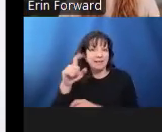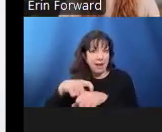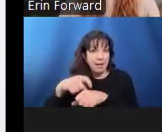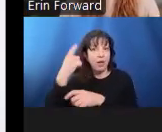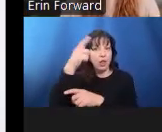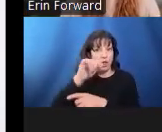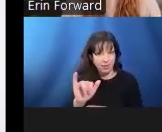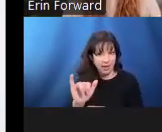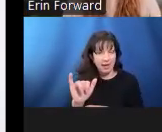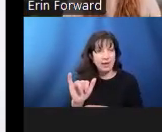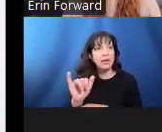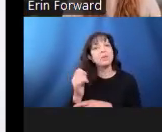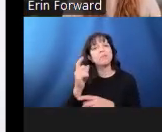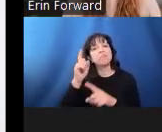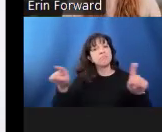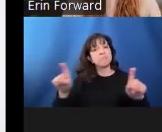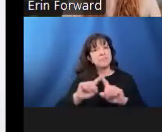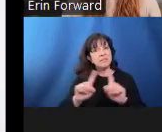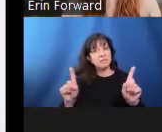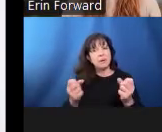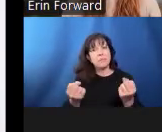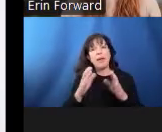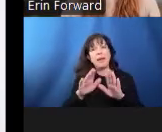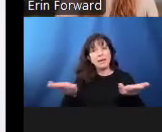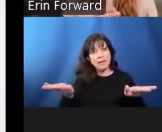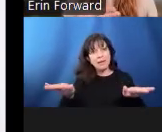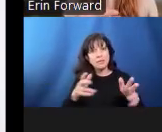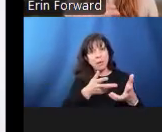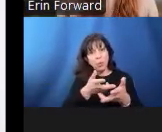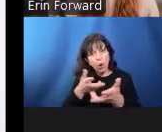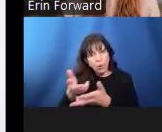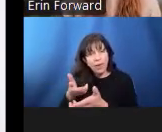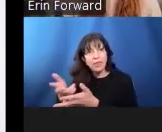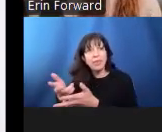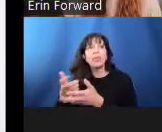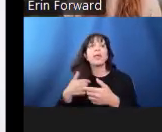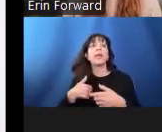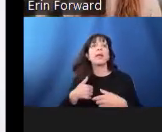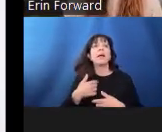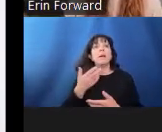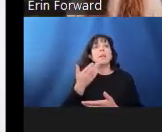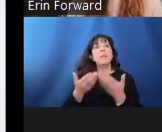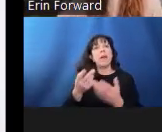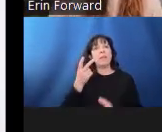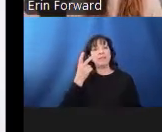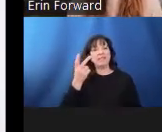different, because a lot of kids we work with like I talked about, might be seeing this food that their parents are eating